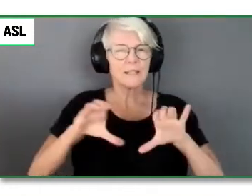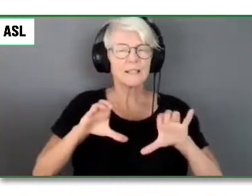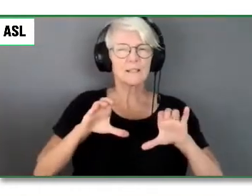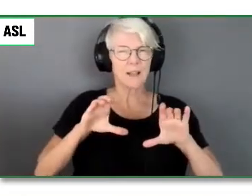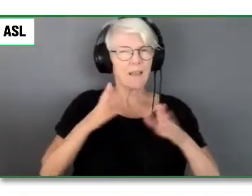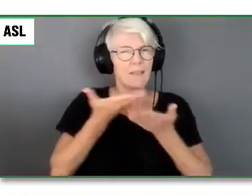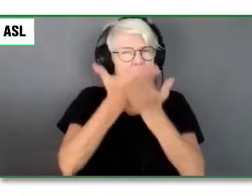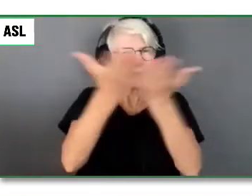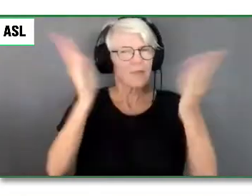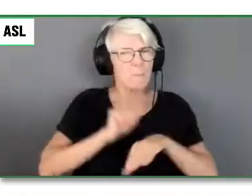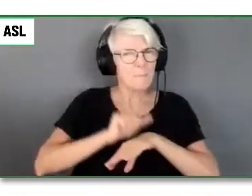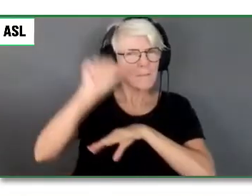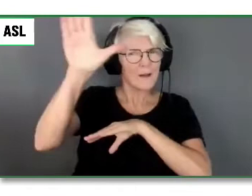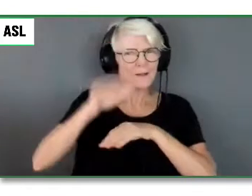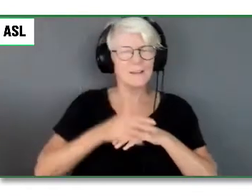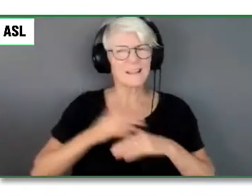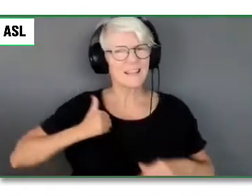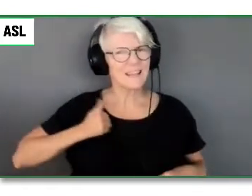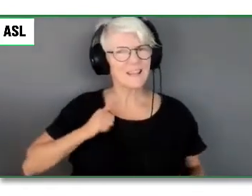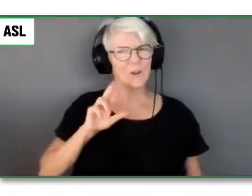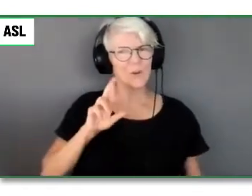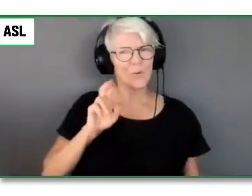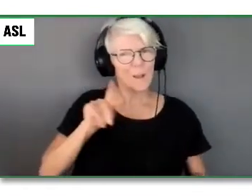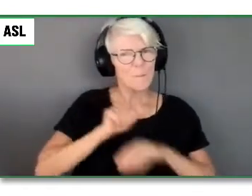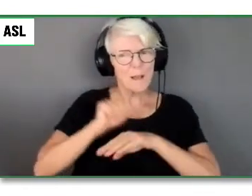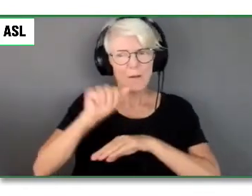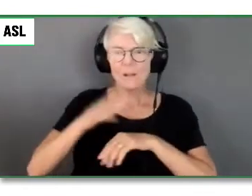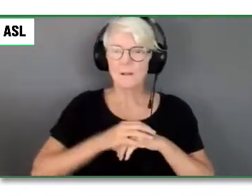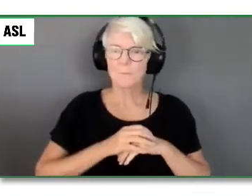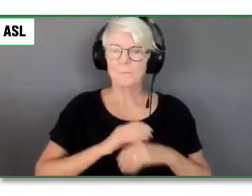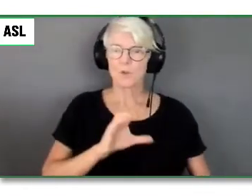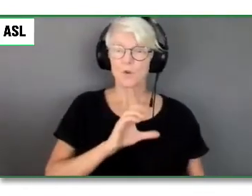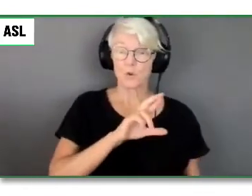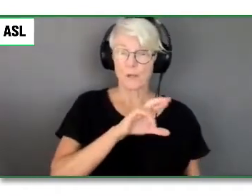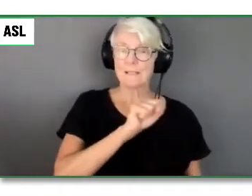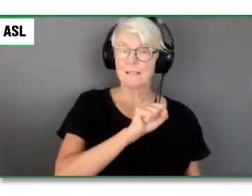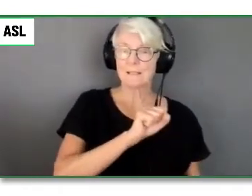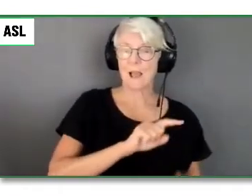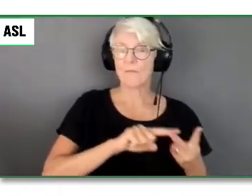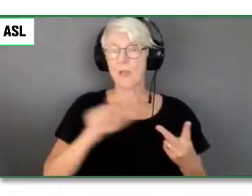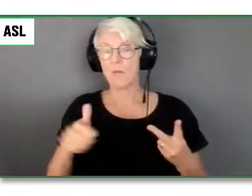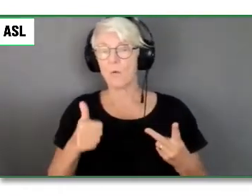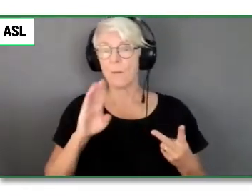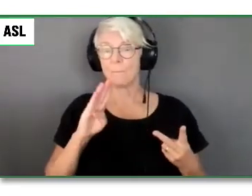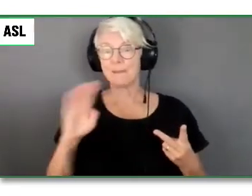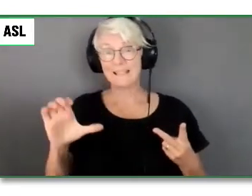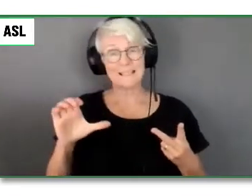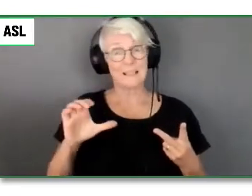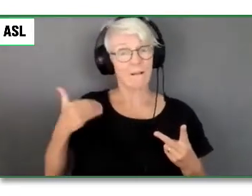It's CRIS Kelowna is their BC brother agency. They do the same thing, same work